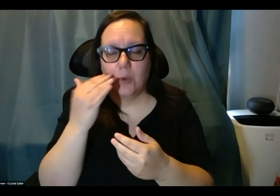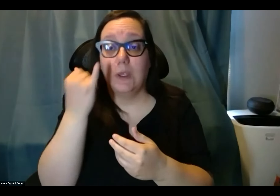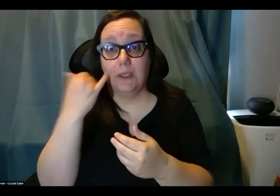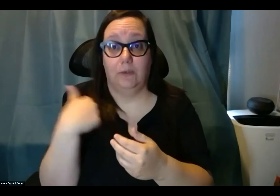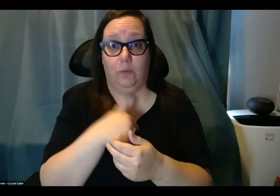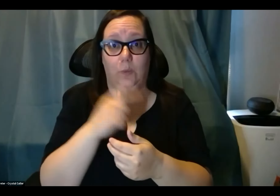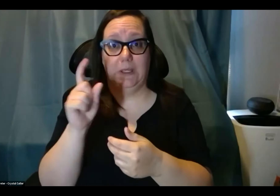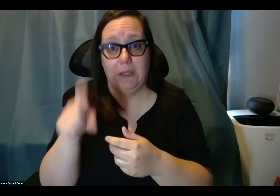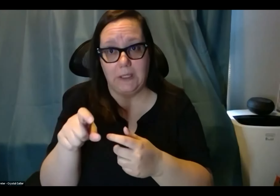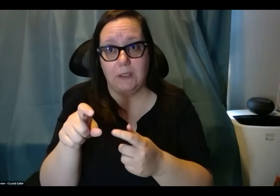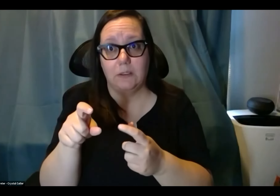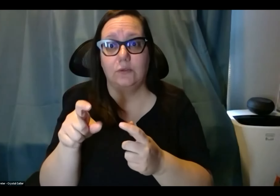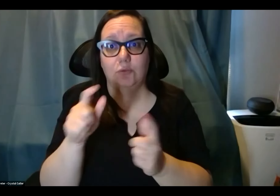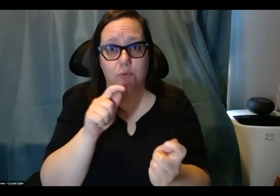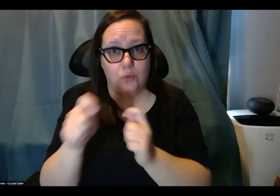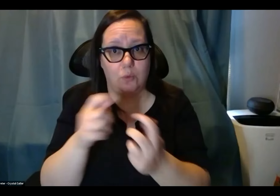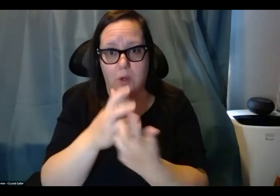find a way to do it. And you know we'll figure something out. I don't know if I can commit